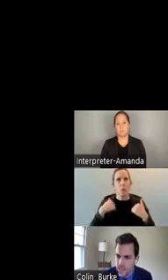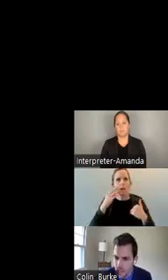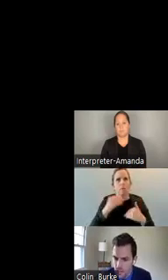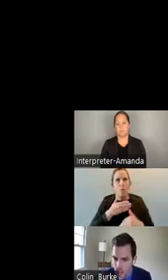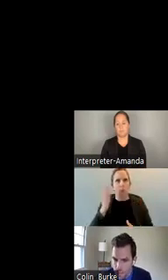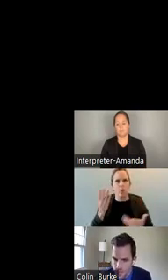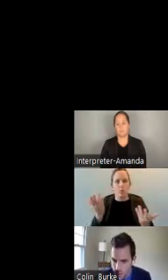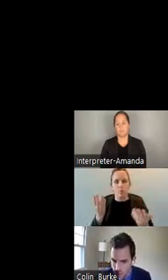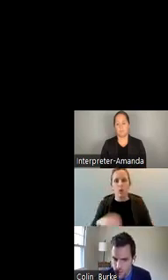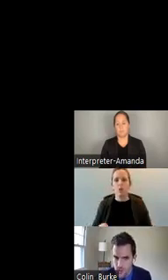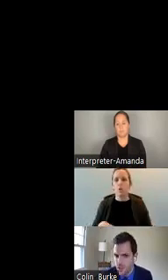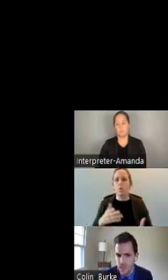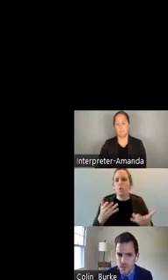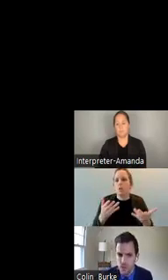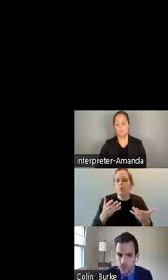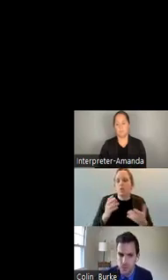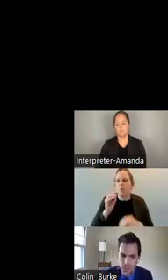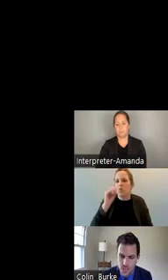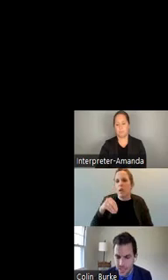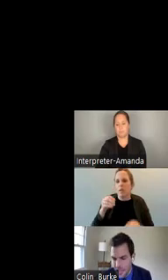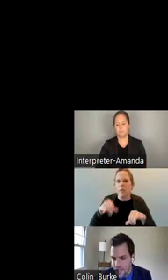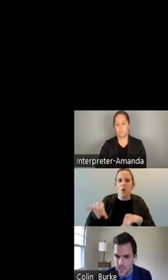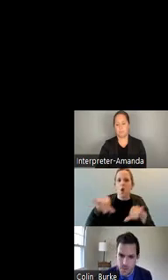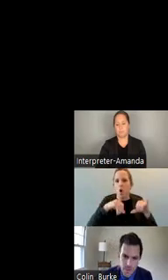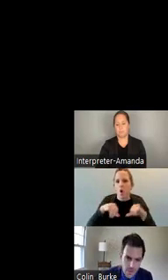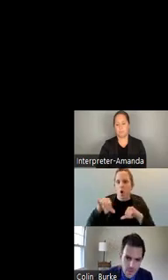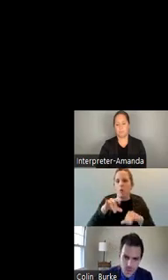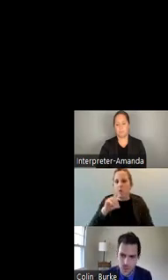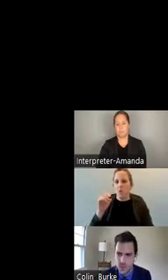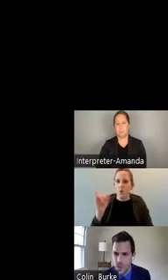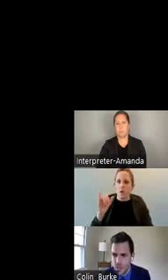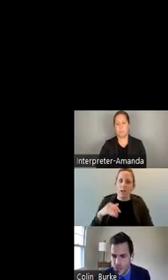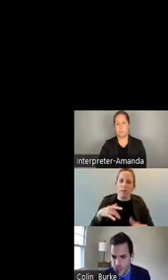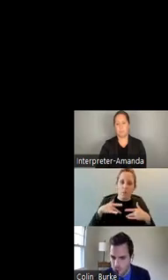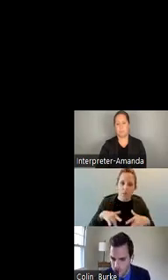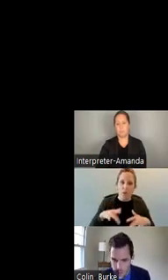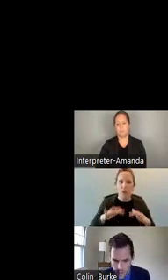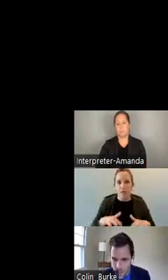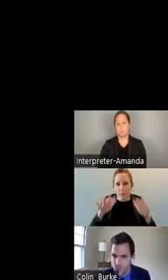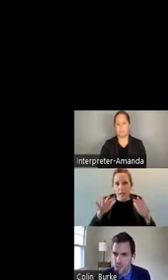rates of common disorders in this group depression anxiety substance use disorders neuropsychological